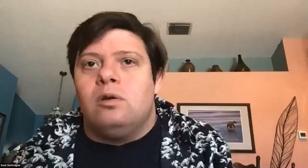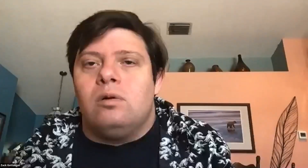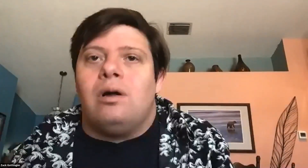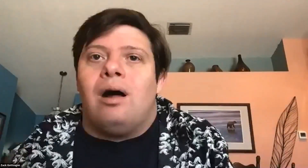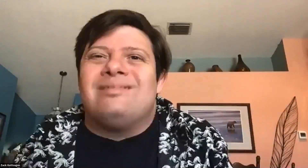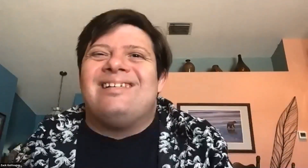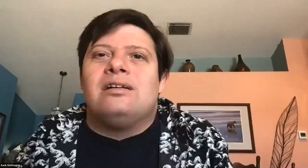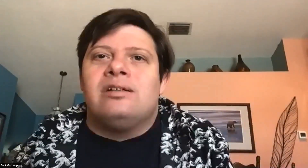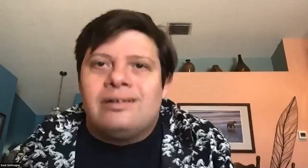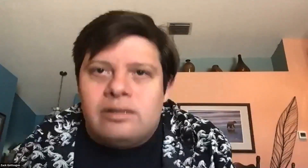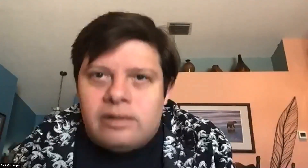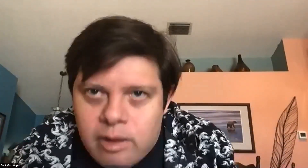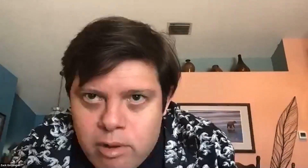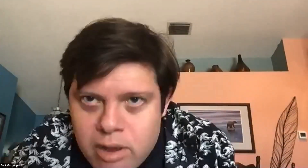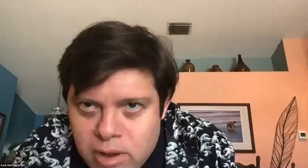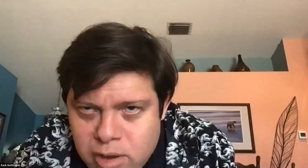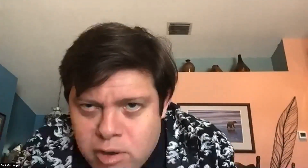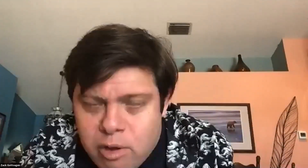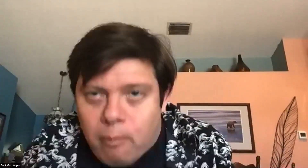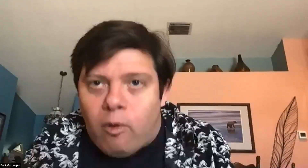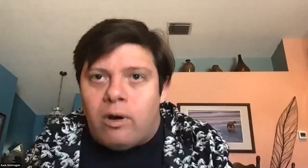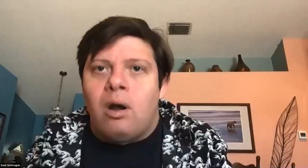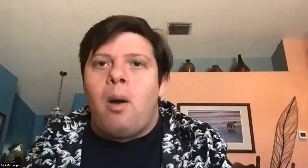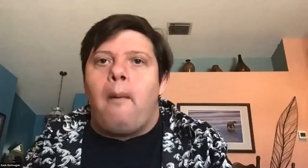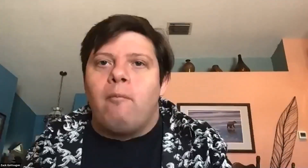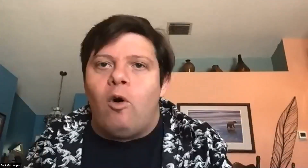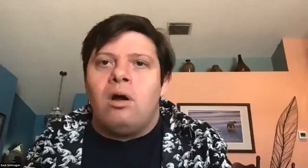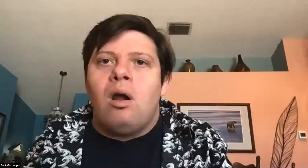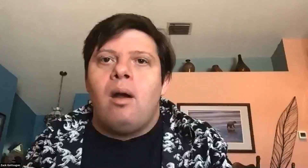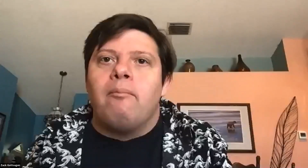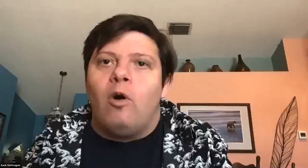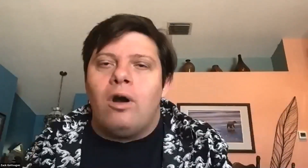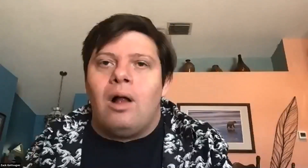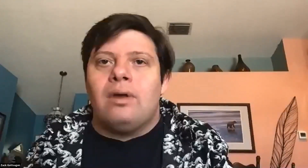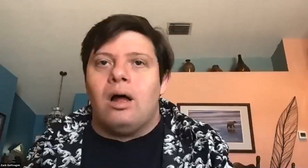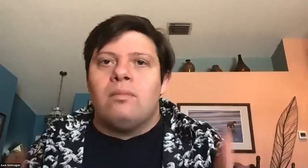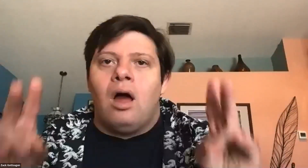'm -- I am